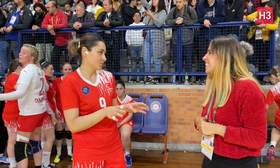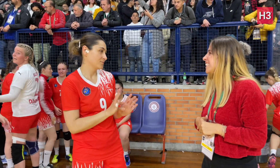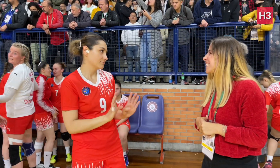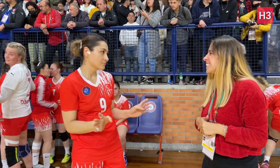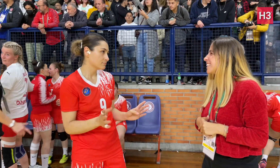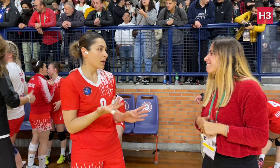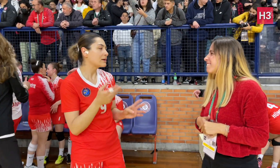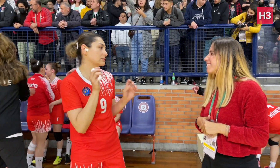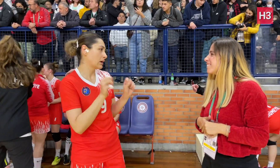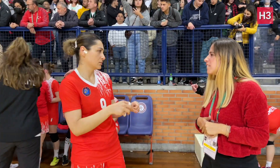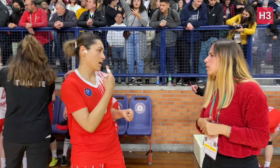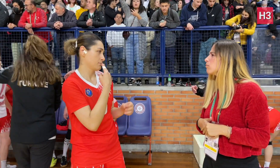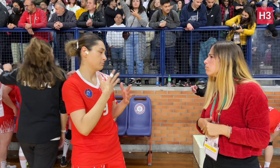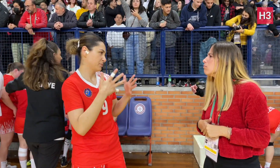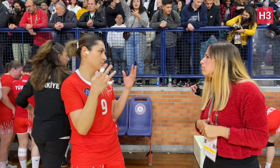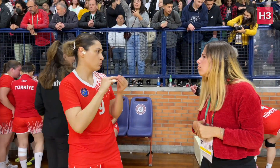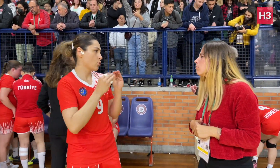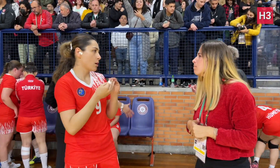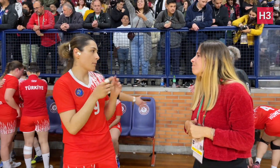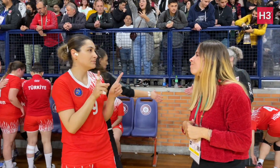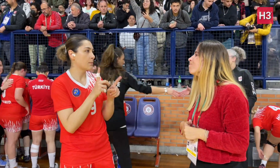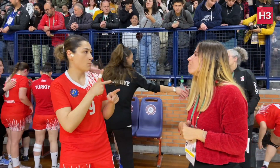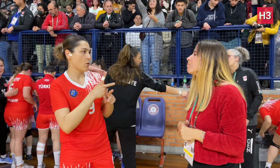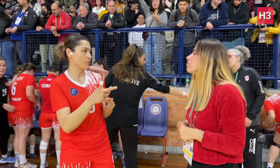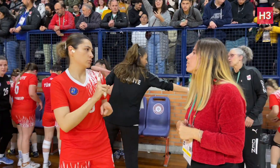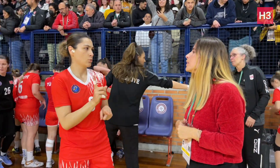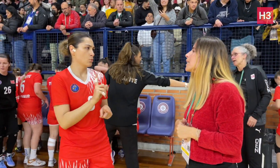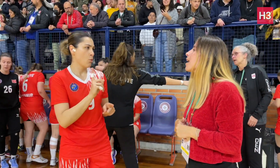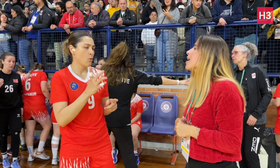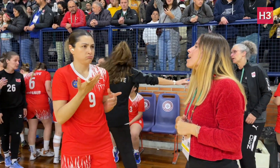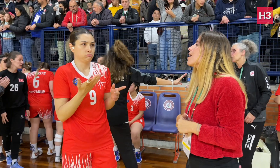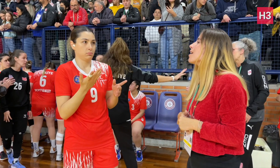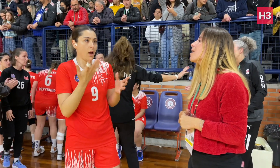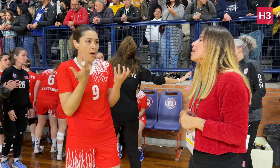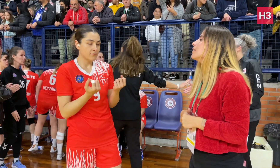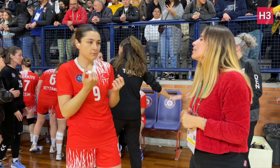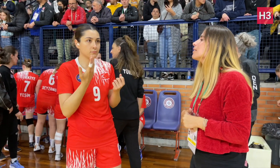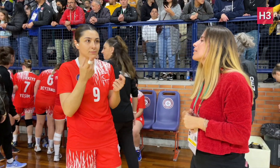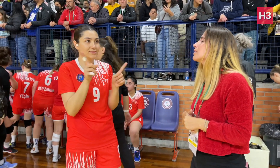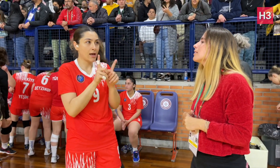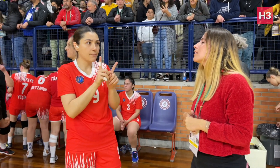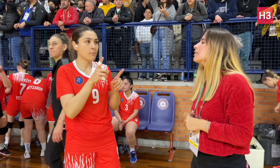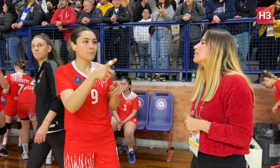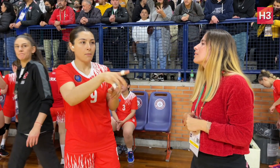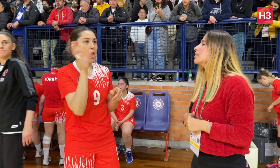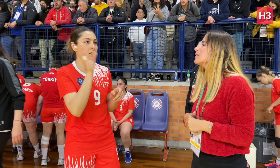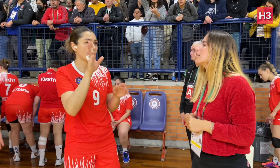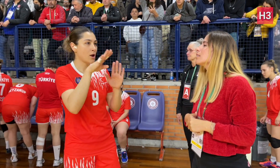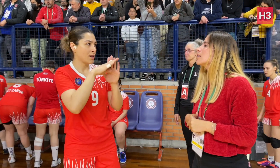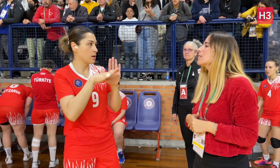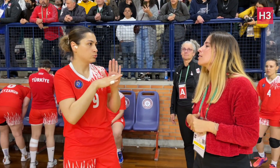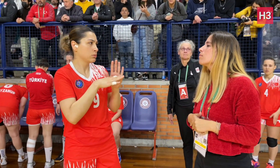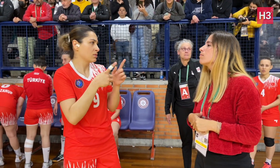I believed in our team we could do it, and we did. We came here as winners. There’s some regulation differences